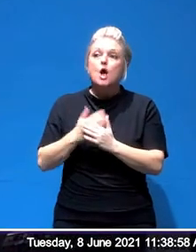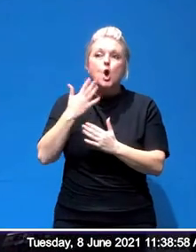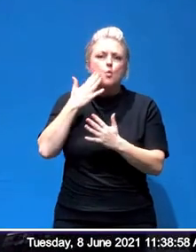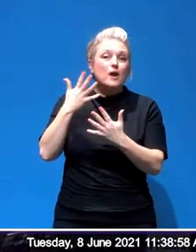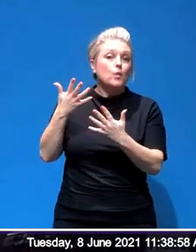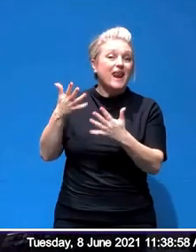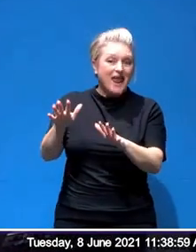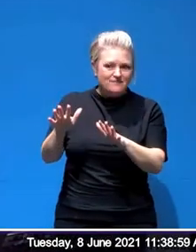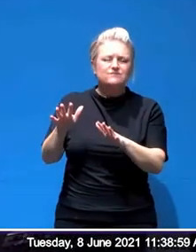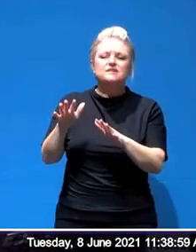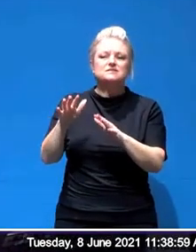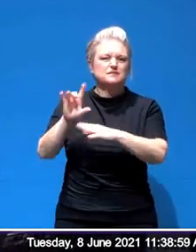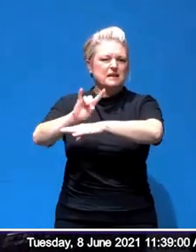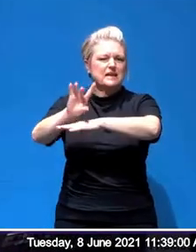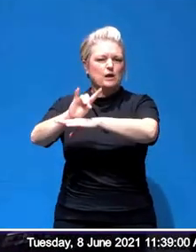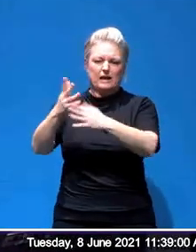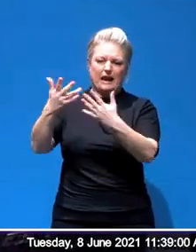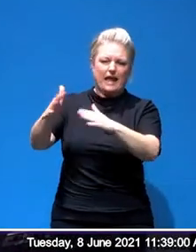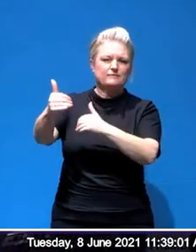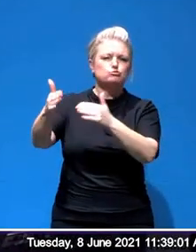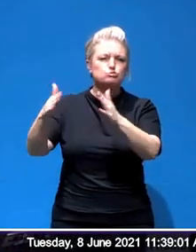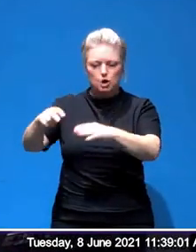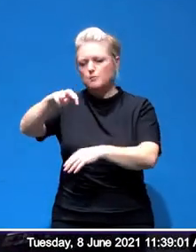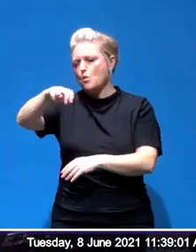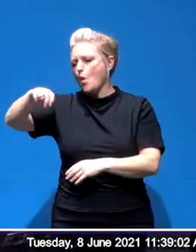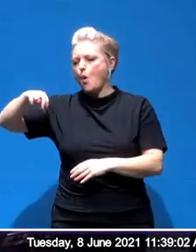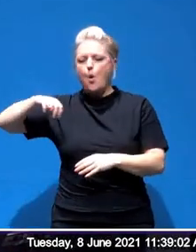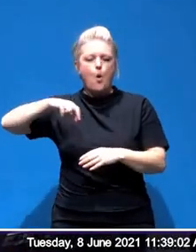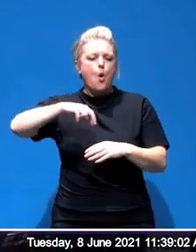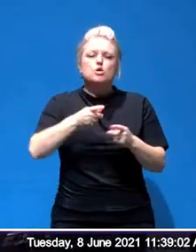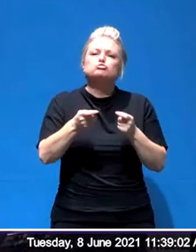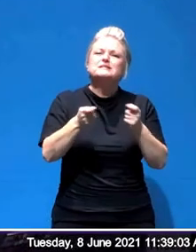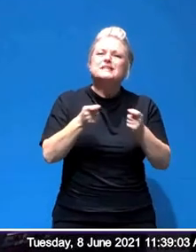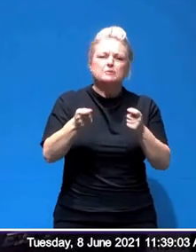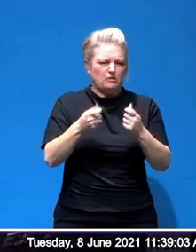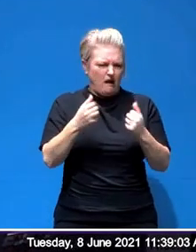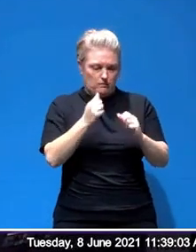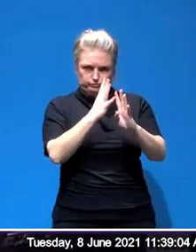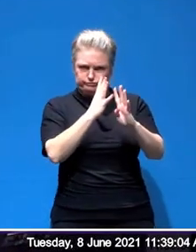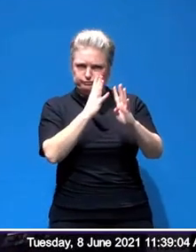lined up waiting to make the next appointments and we said, no, we were not going to wait in line, we were quite emotional at the time.